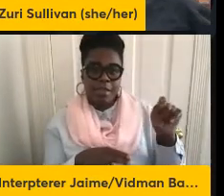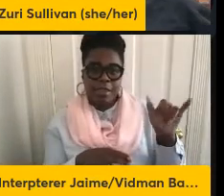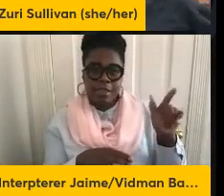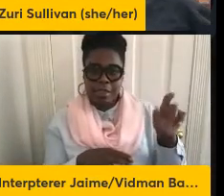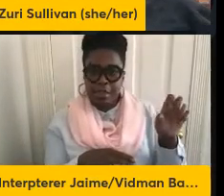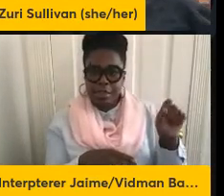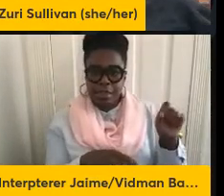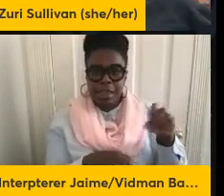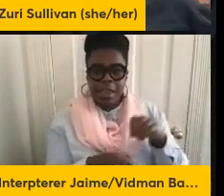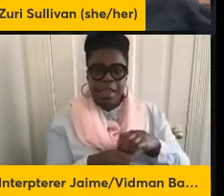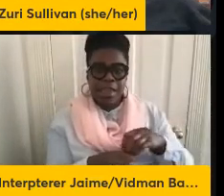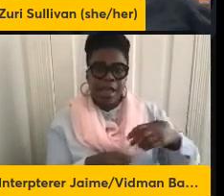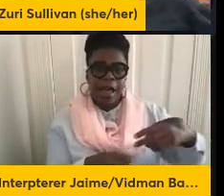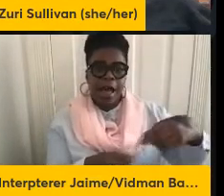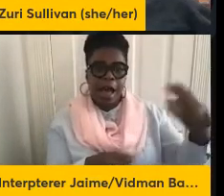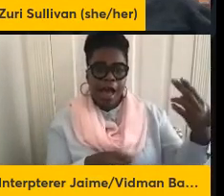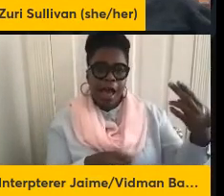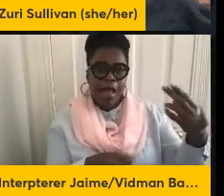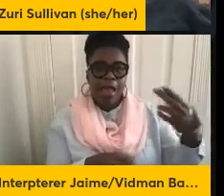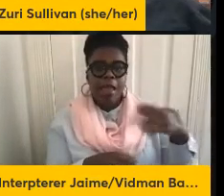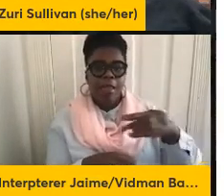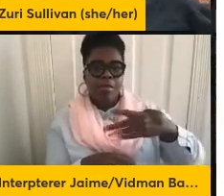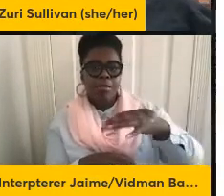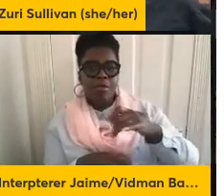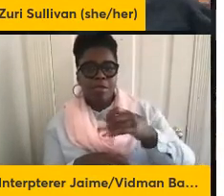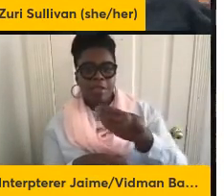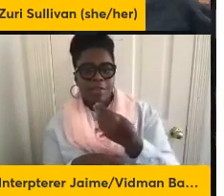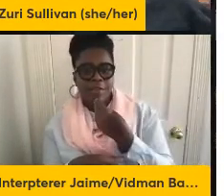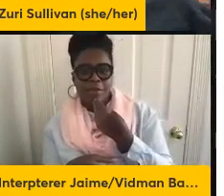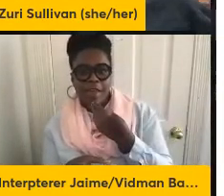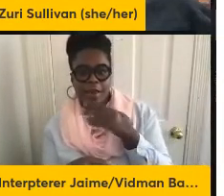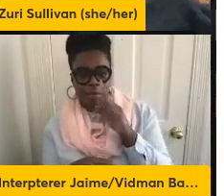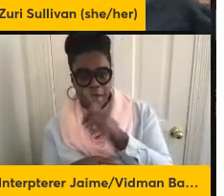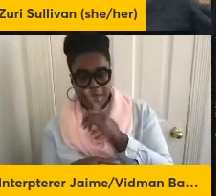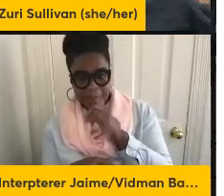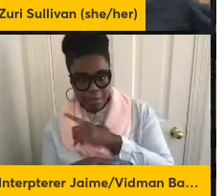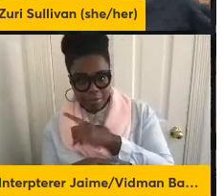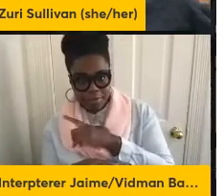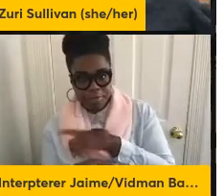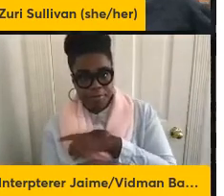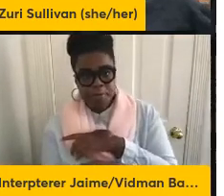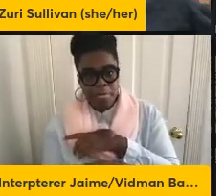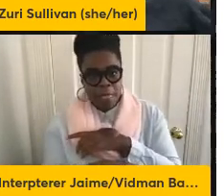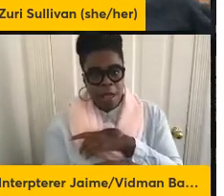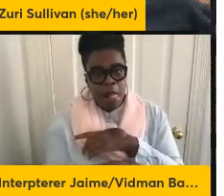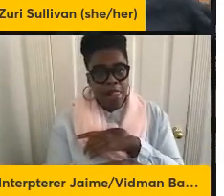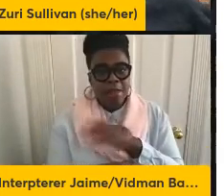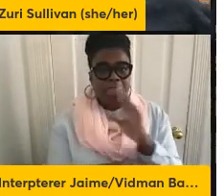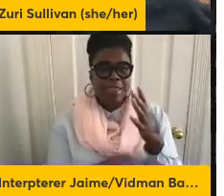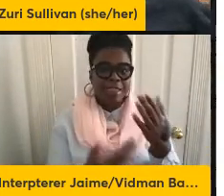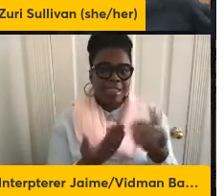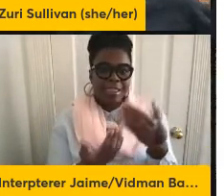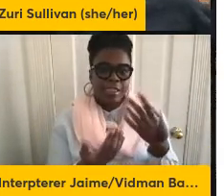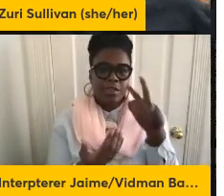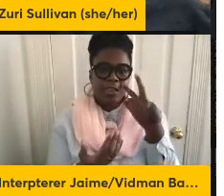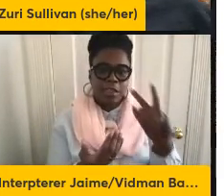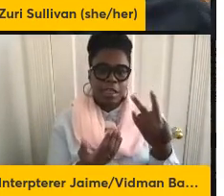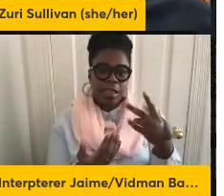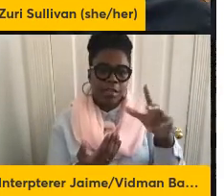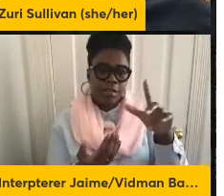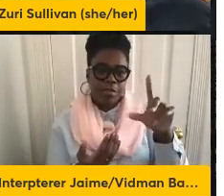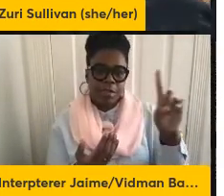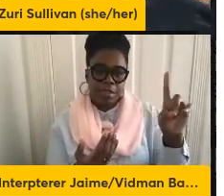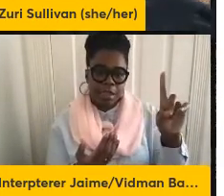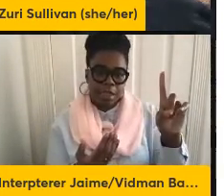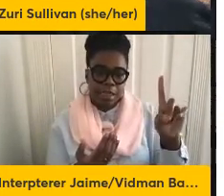in the house. Protein fed mice. And this is perhaps easier to see in these 3d tissue cleared images as well as the